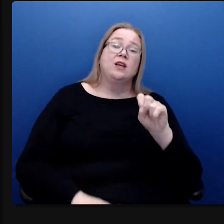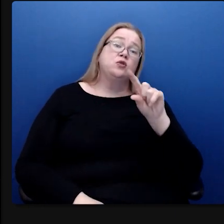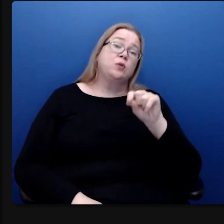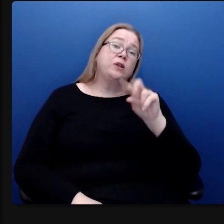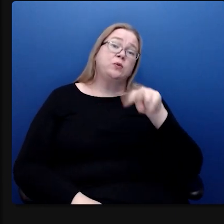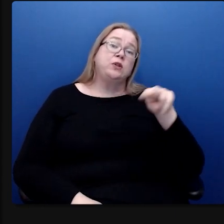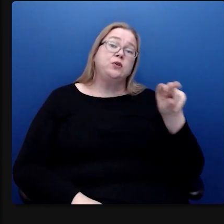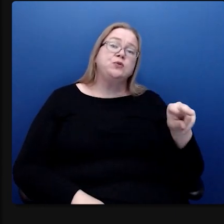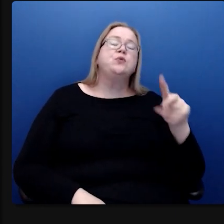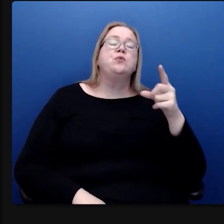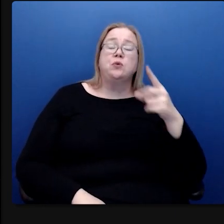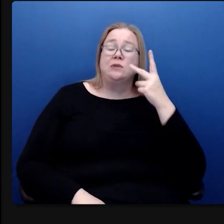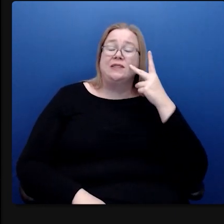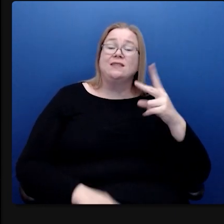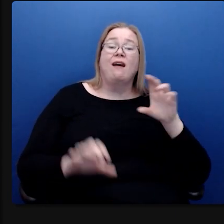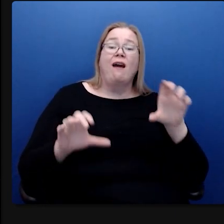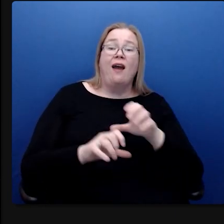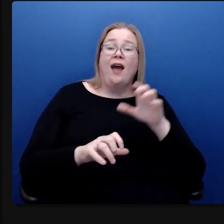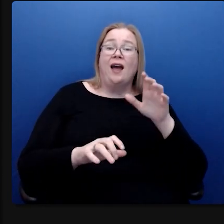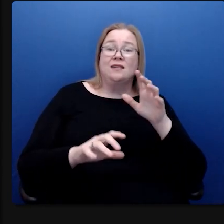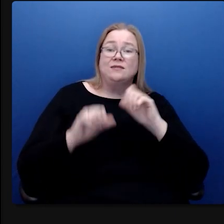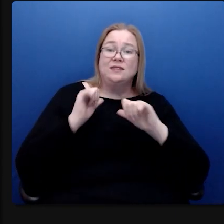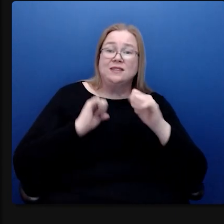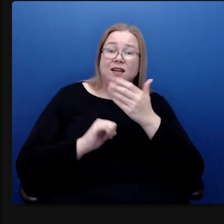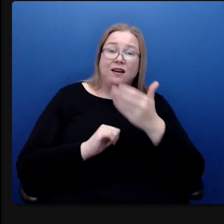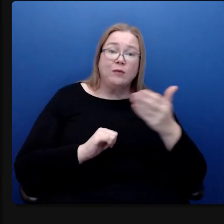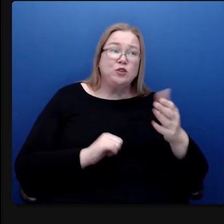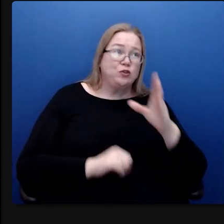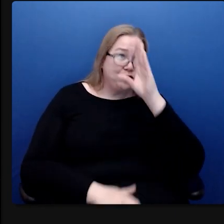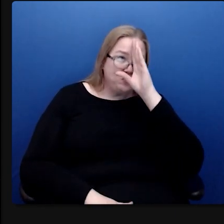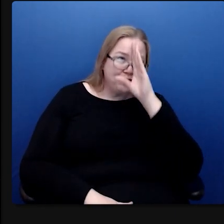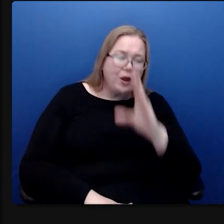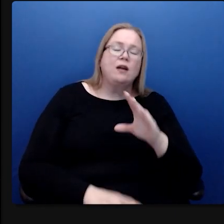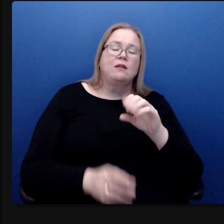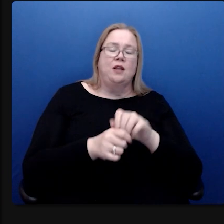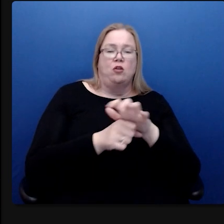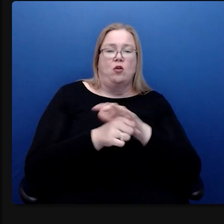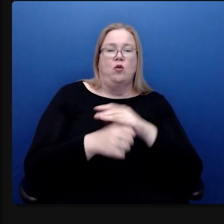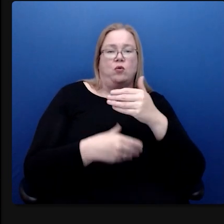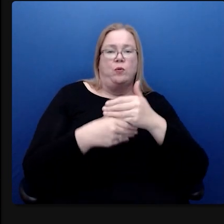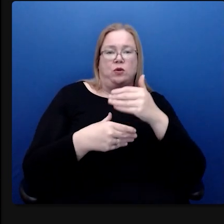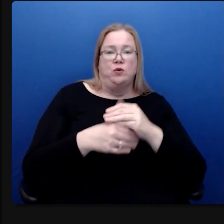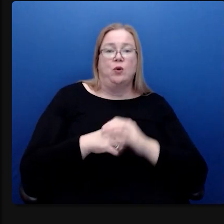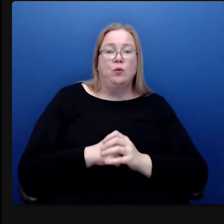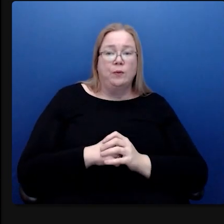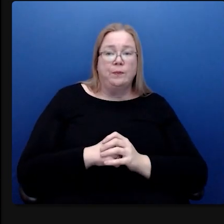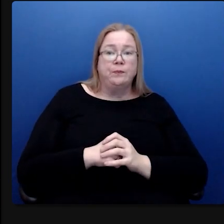In VS 2022, you can view Active Scene objects directly in the Locals window.